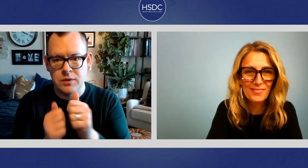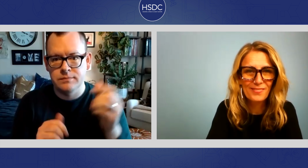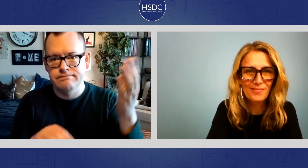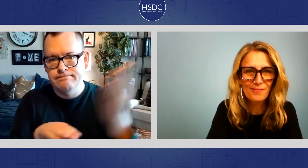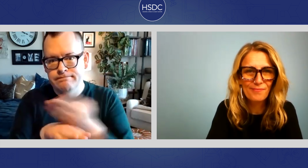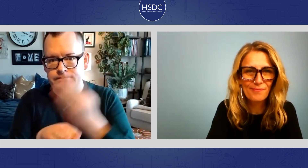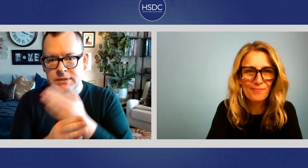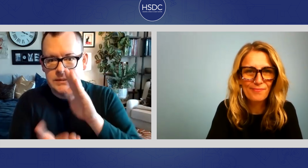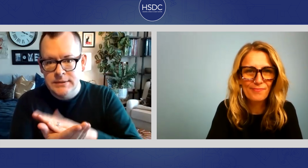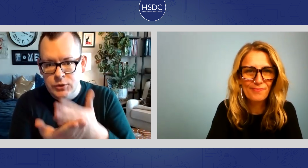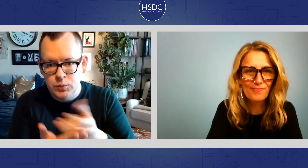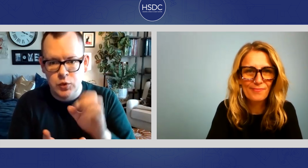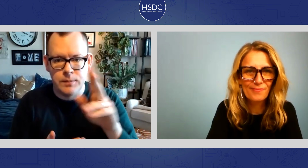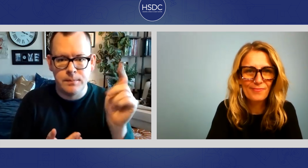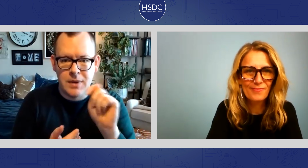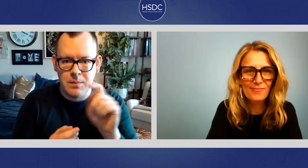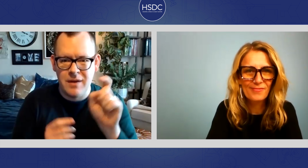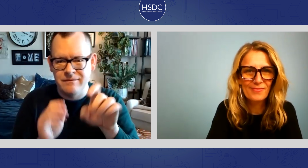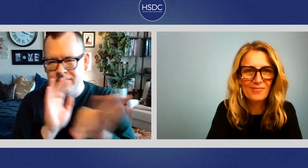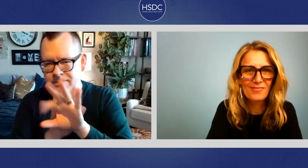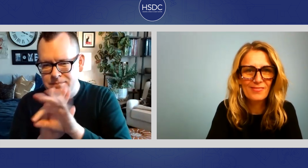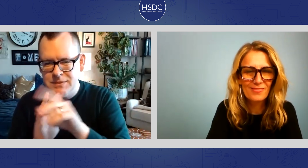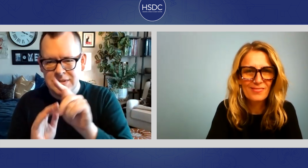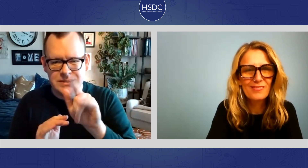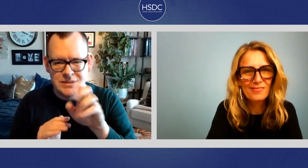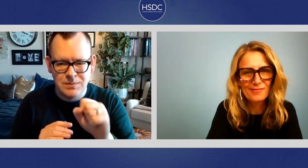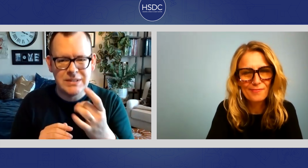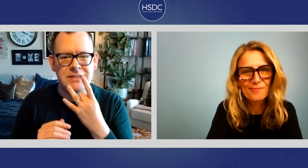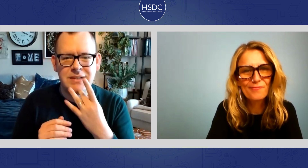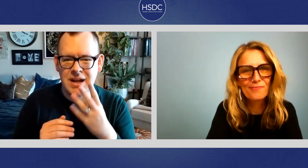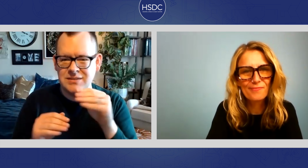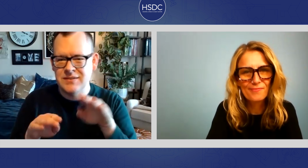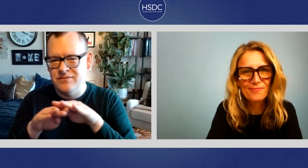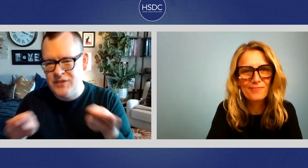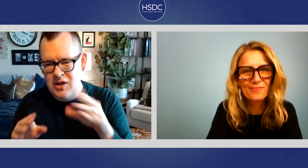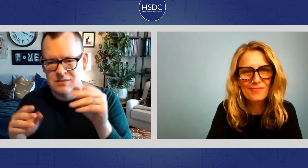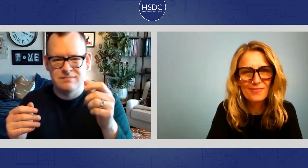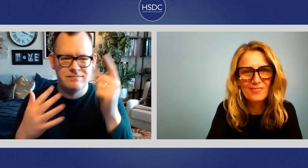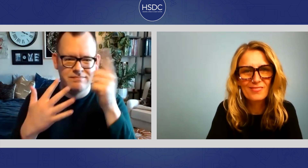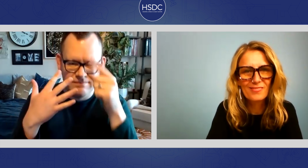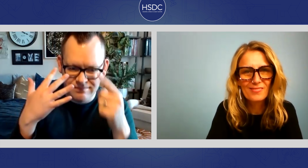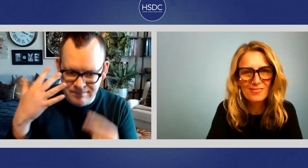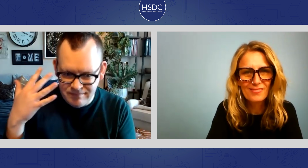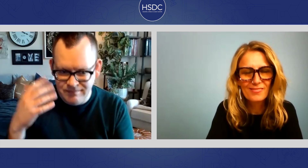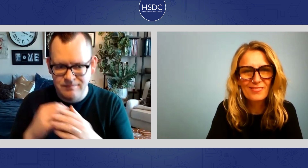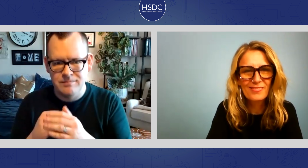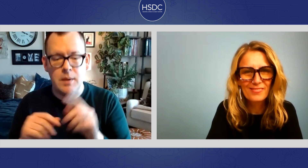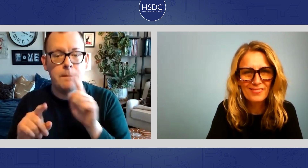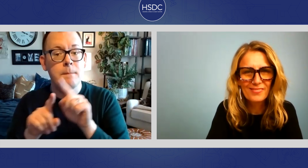Some people need help with renovations for the kitchen or bathroom: picking tiles, lighting, flooring, etc.